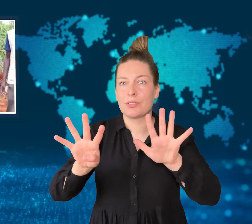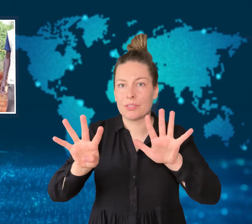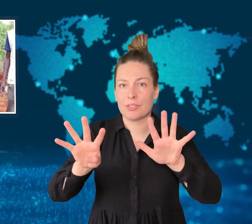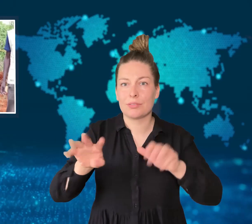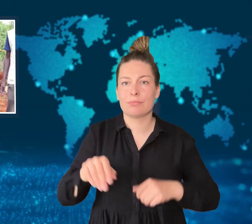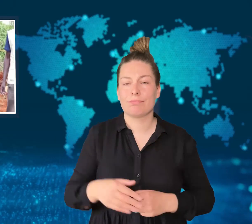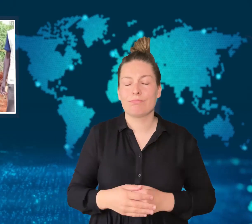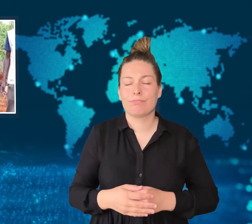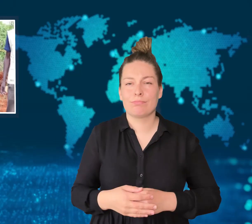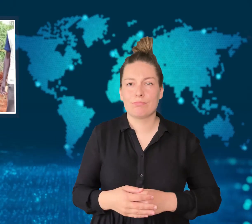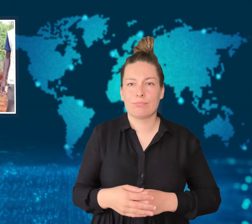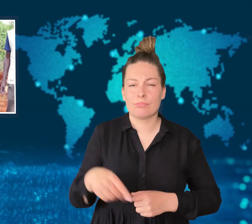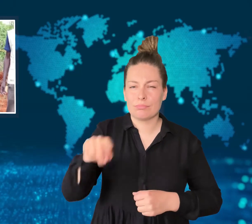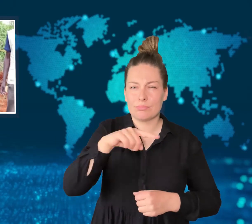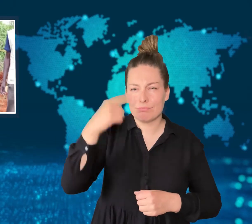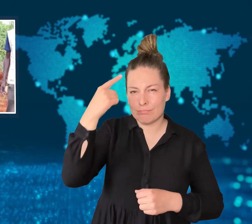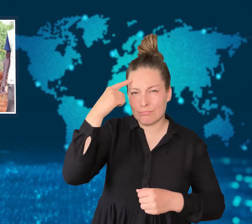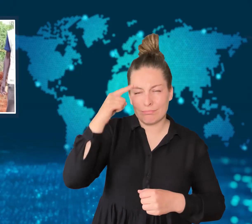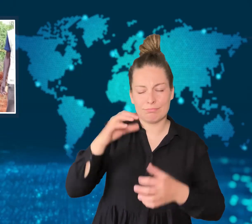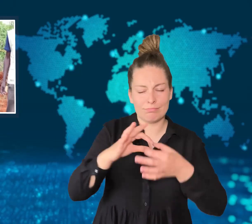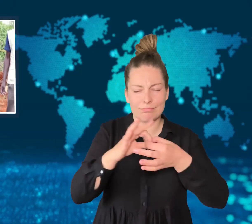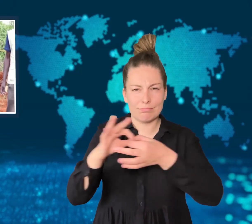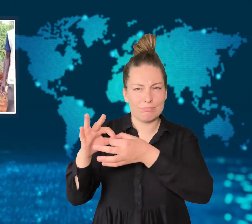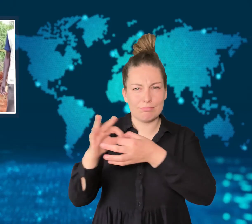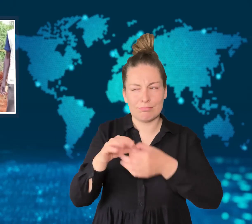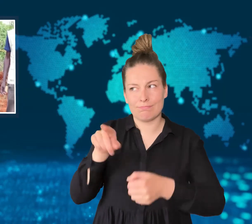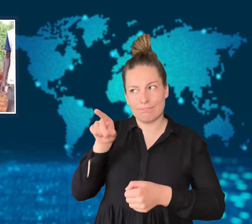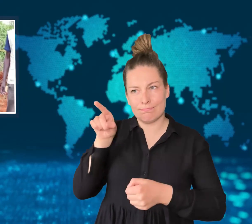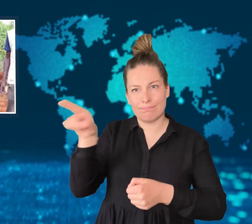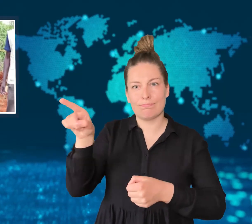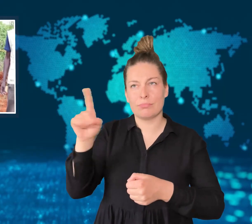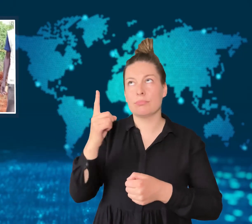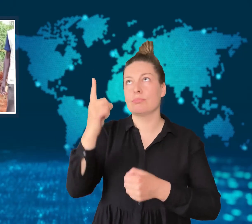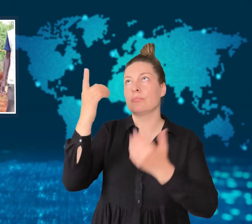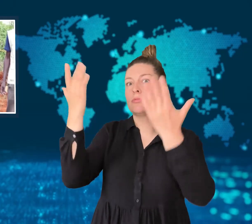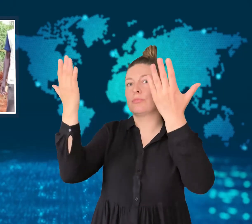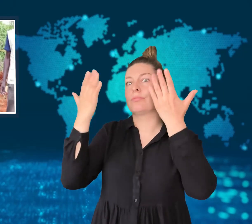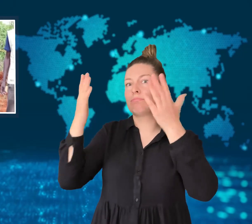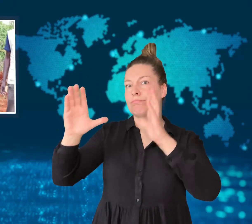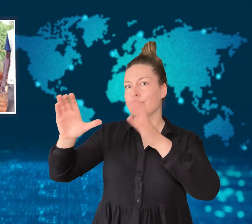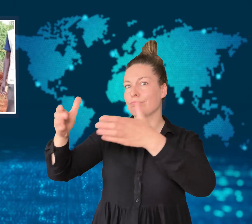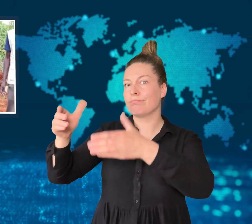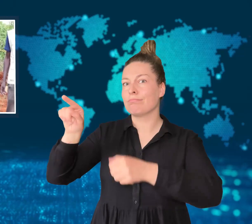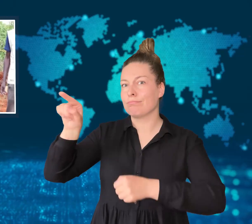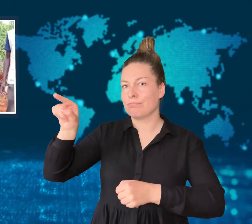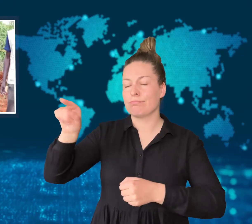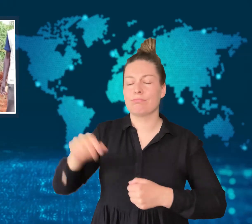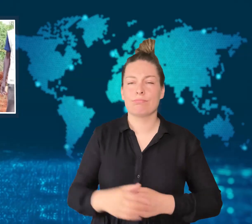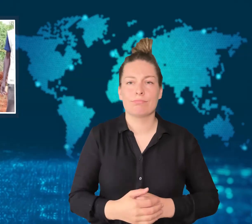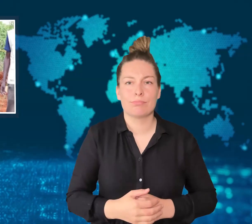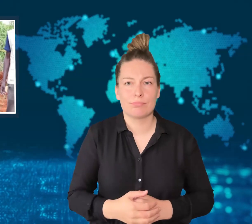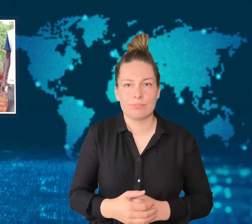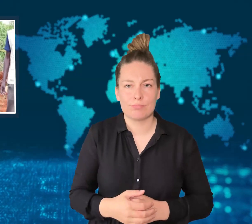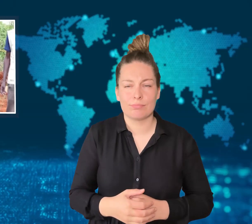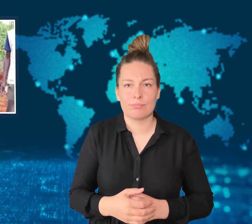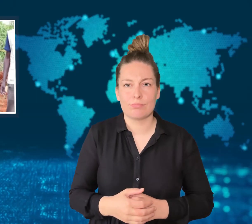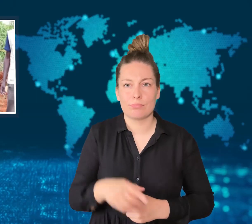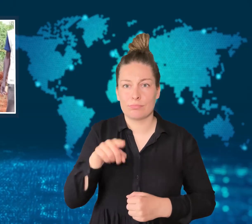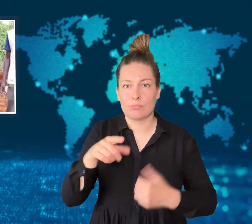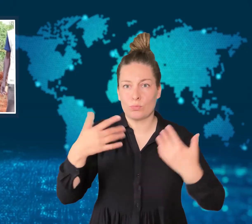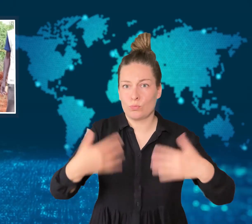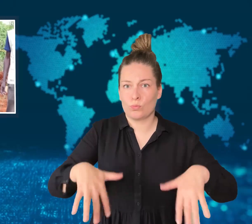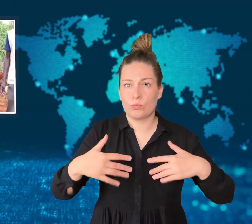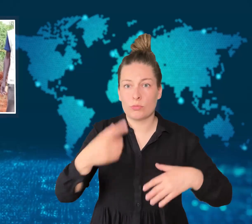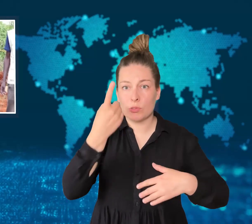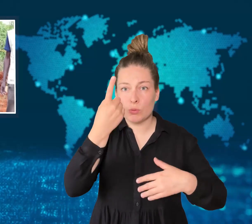This was the highest number of bodies found in one day.